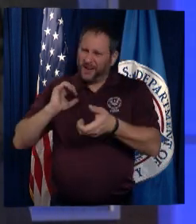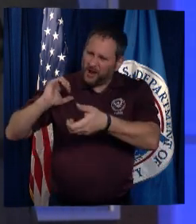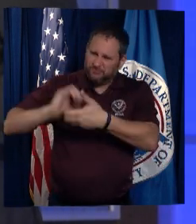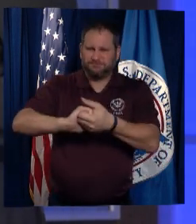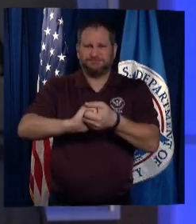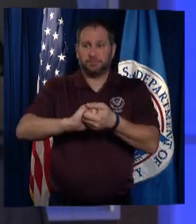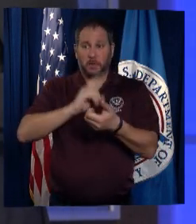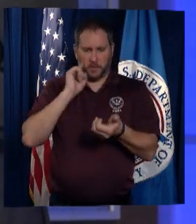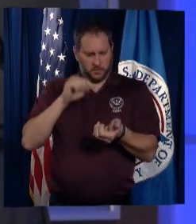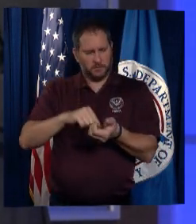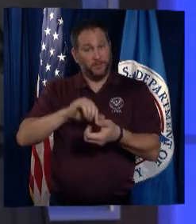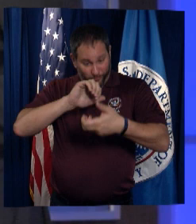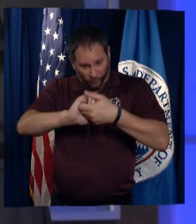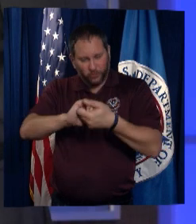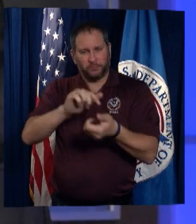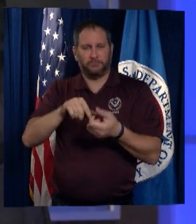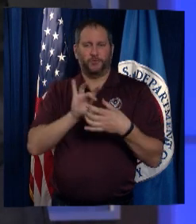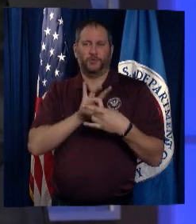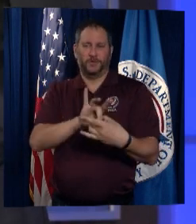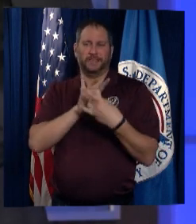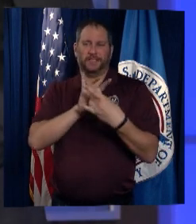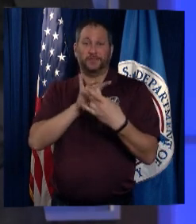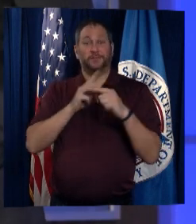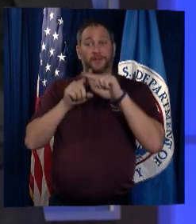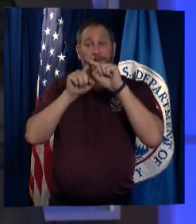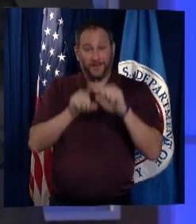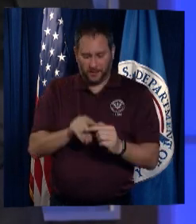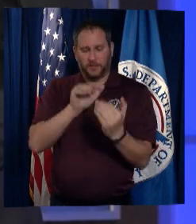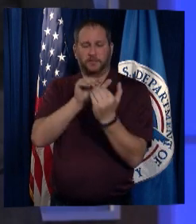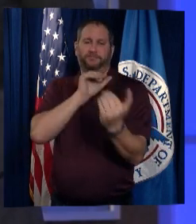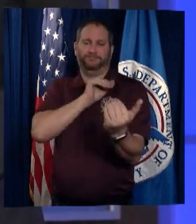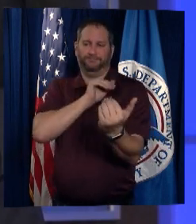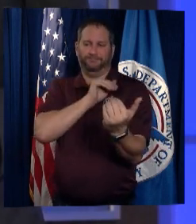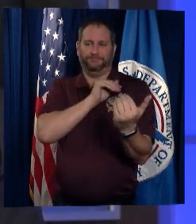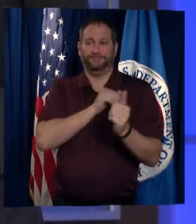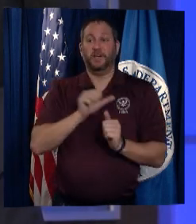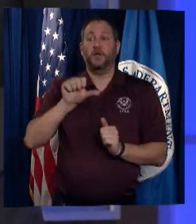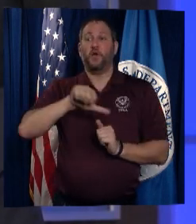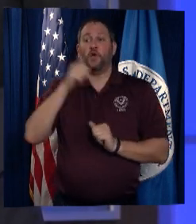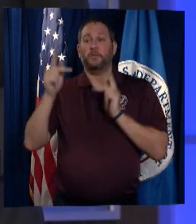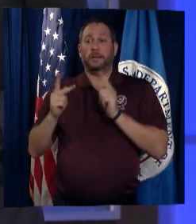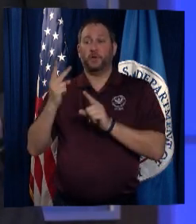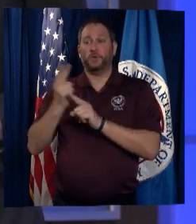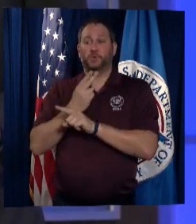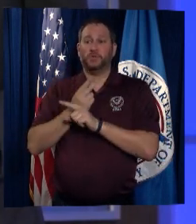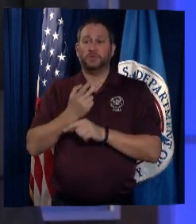resource I can't task. Relief organizations will truly be equal